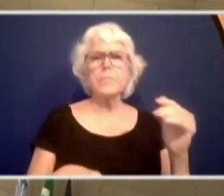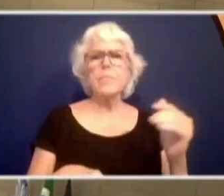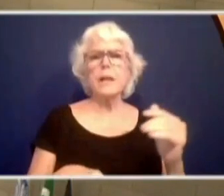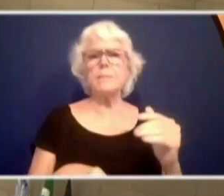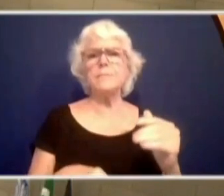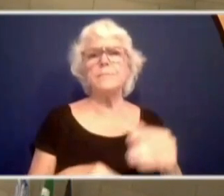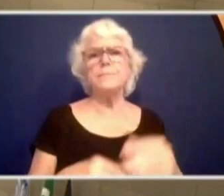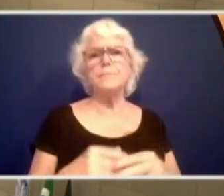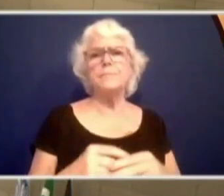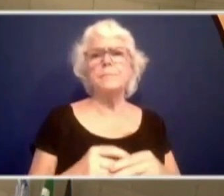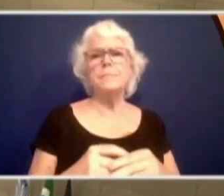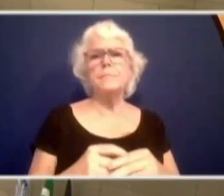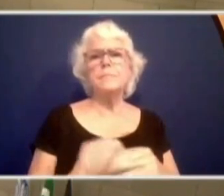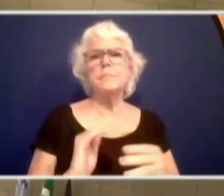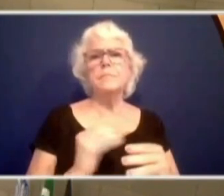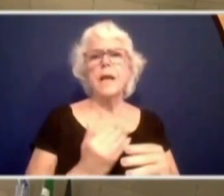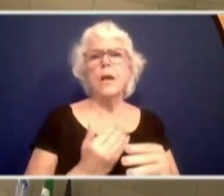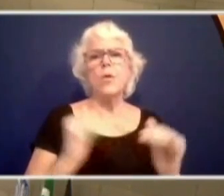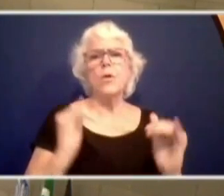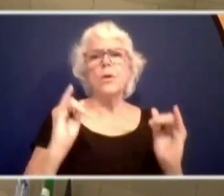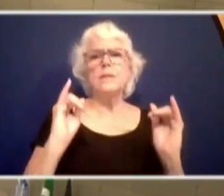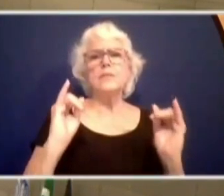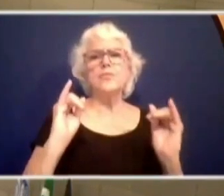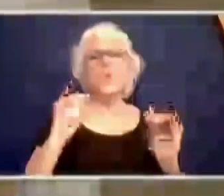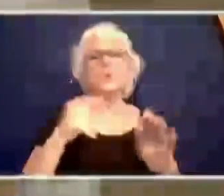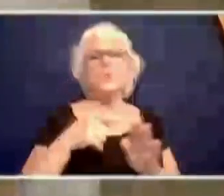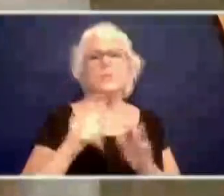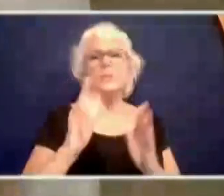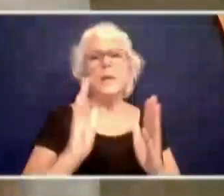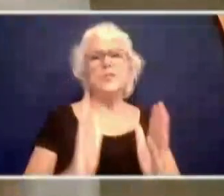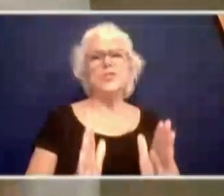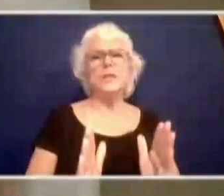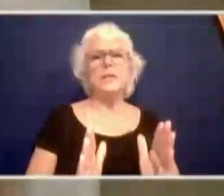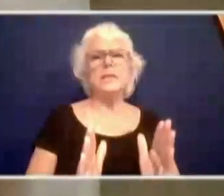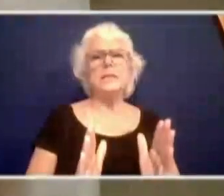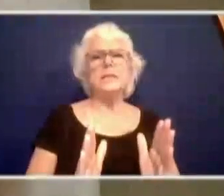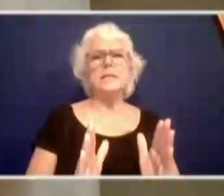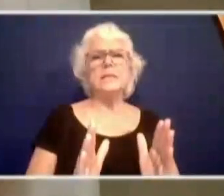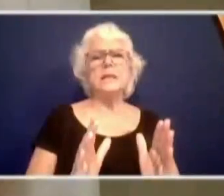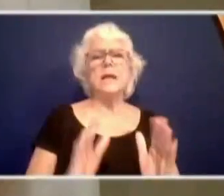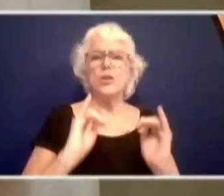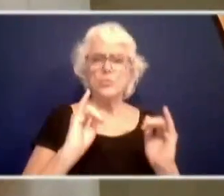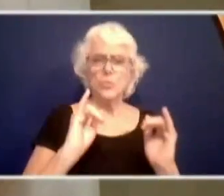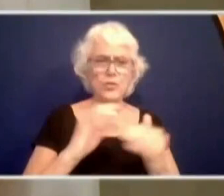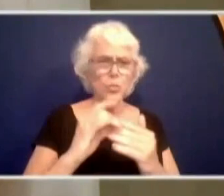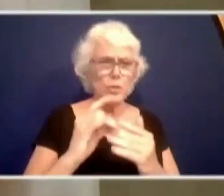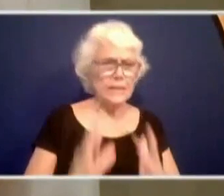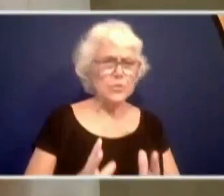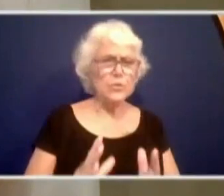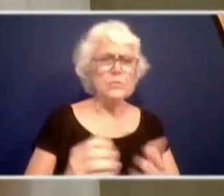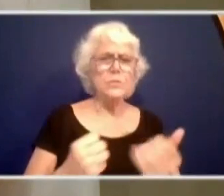Our instructional, uh, and specialists, they are instructional leaders. They support teachers. They work really on